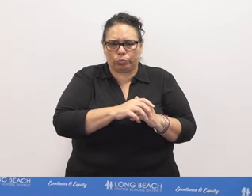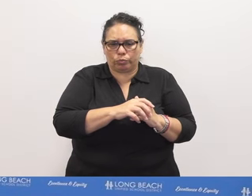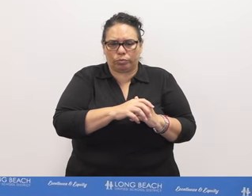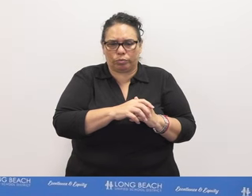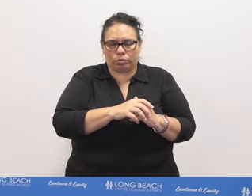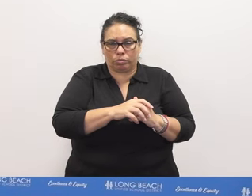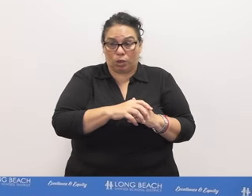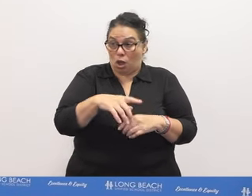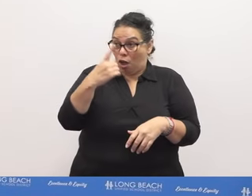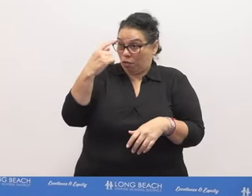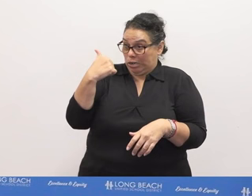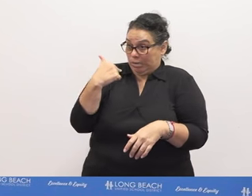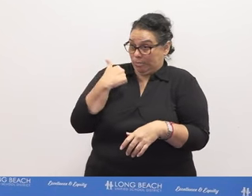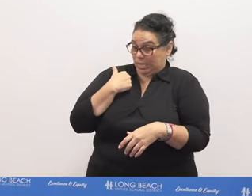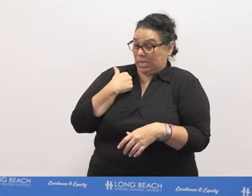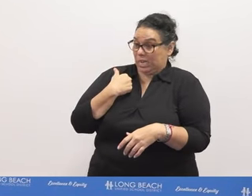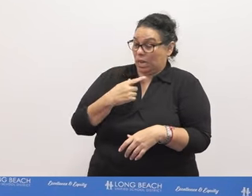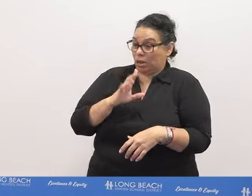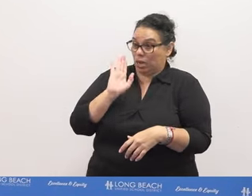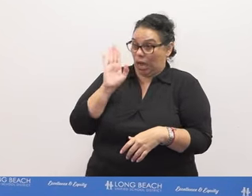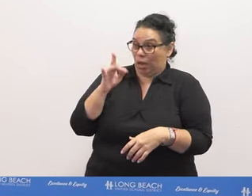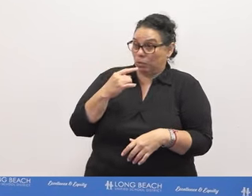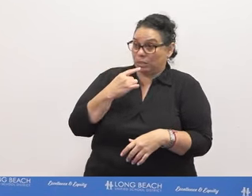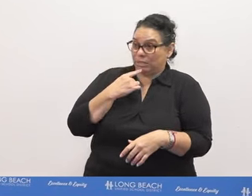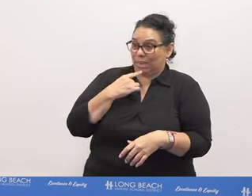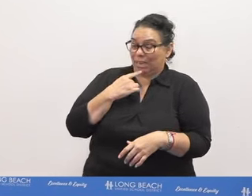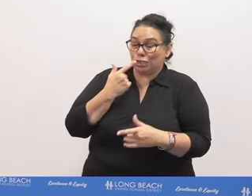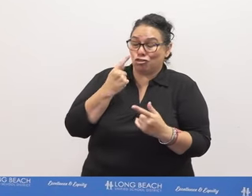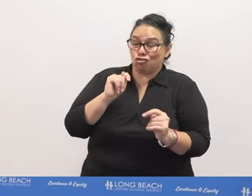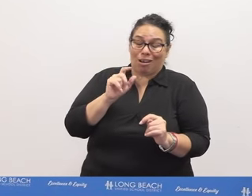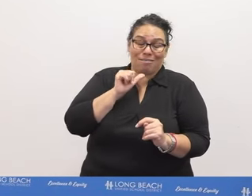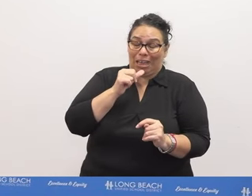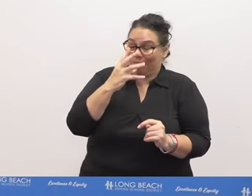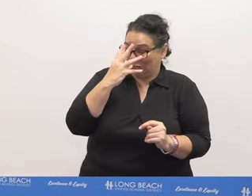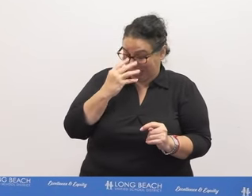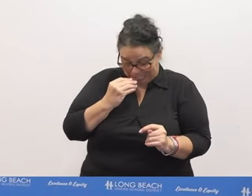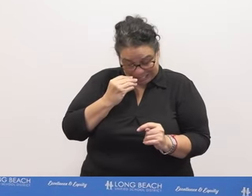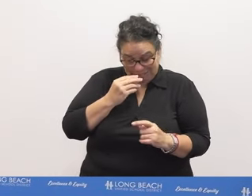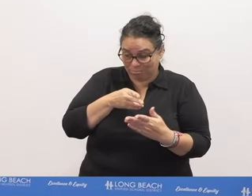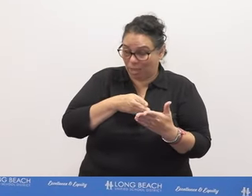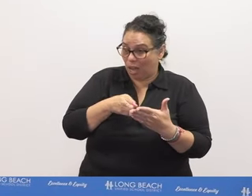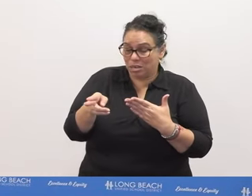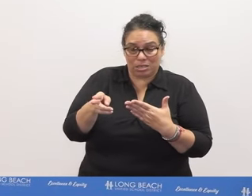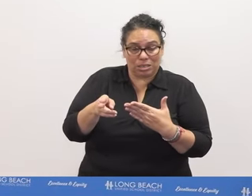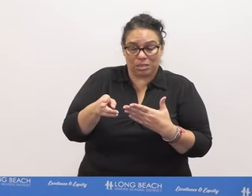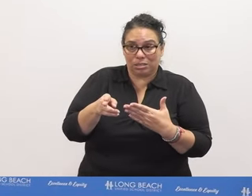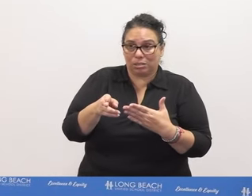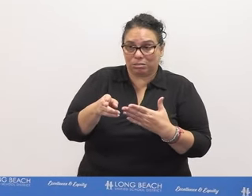[J.T.] For me, I would say try not to fall asleep, honestly. [Erik Miller] Okay, okay. [J.T.] That was pretty-